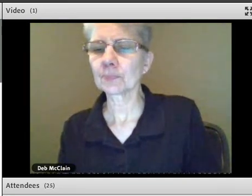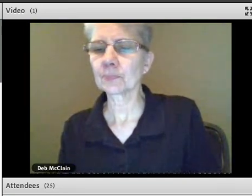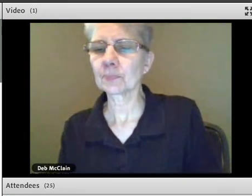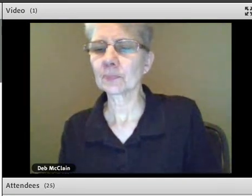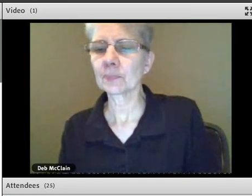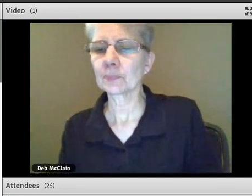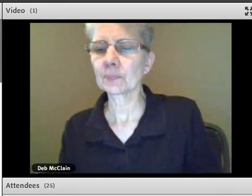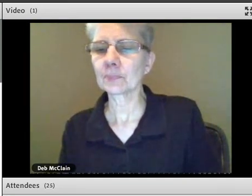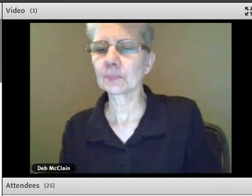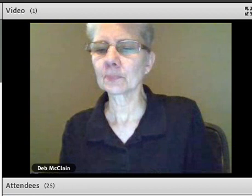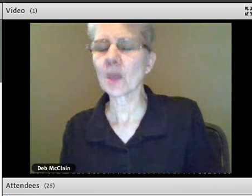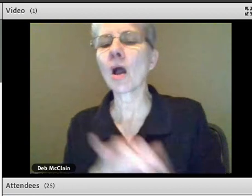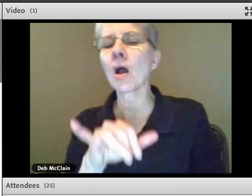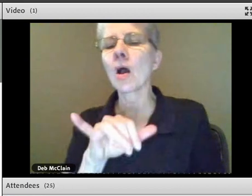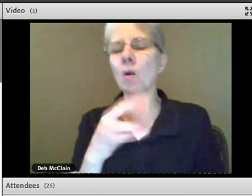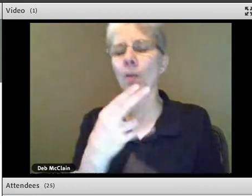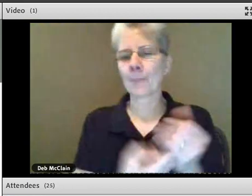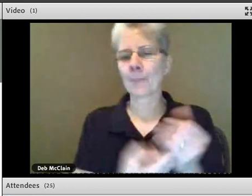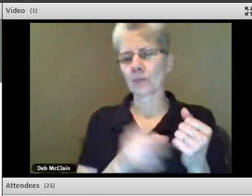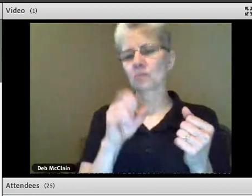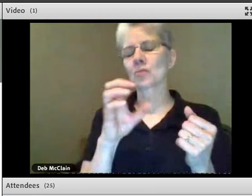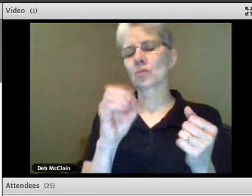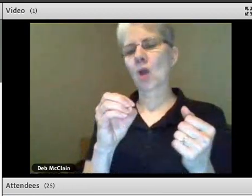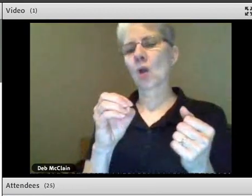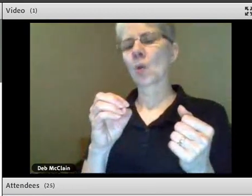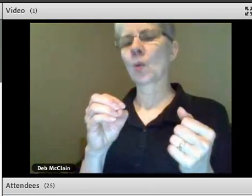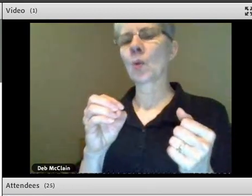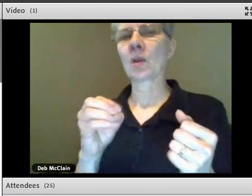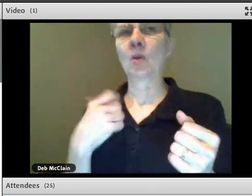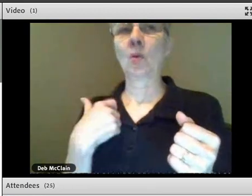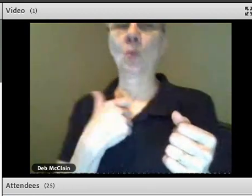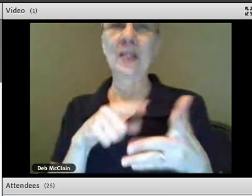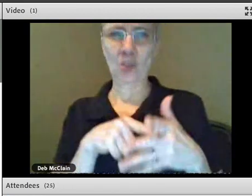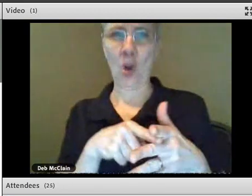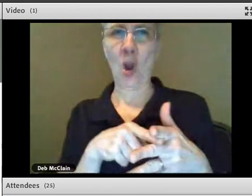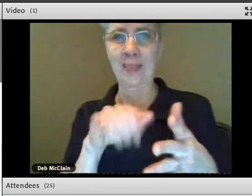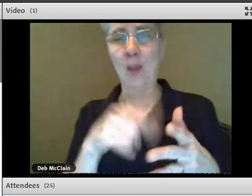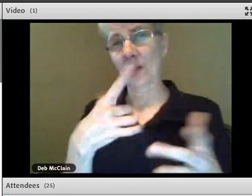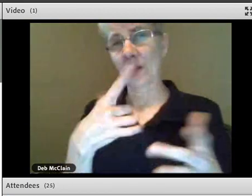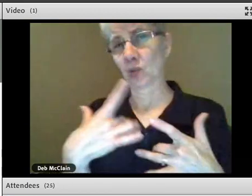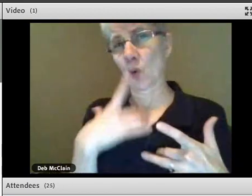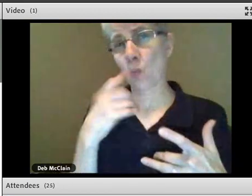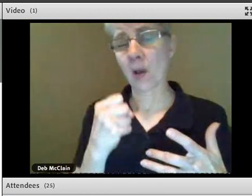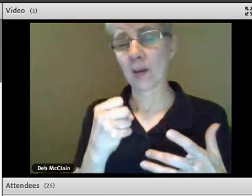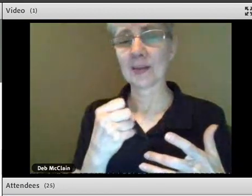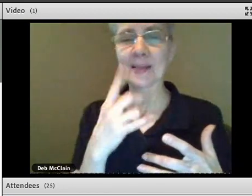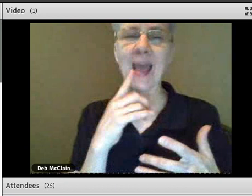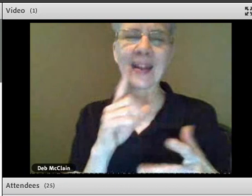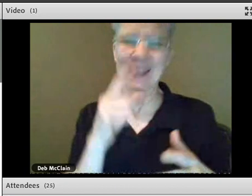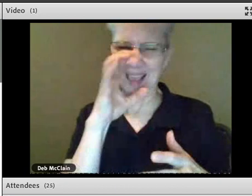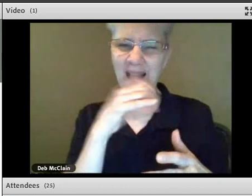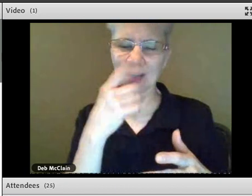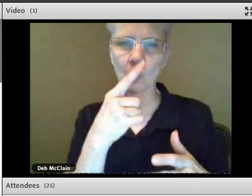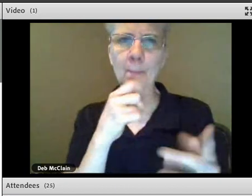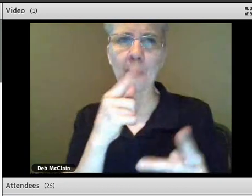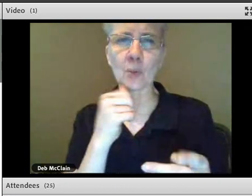All right. So both. So when we were starting it, one of the concerns was, I think it's the obvious one, is if people don't know how to use a computer,